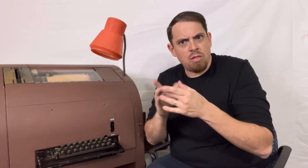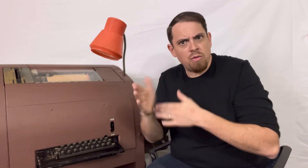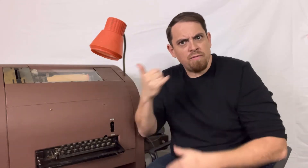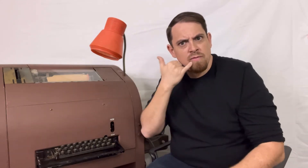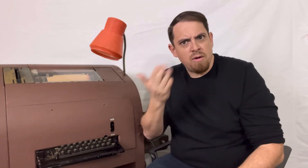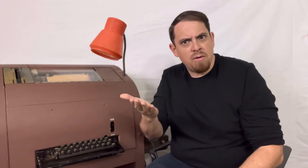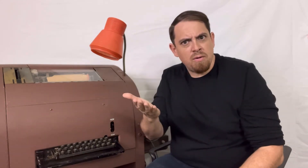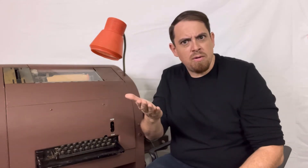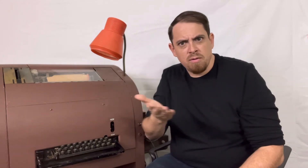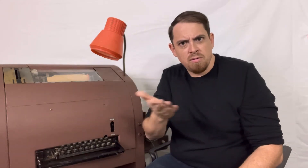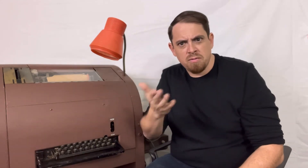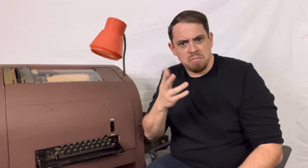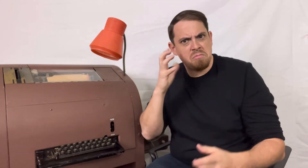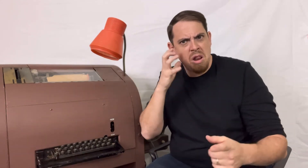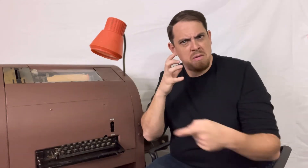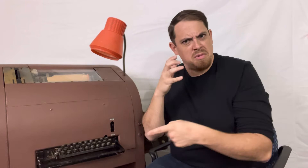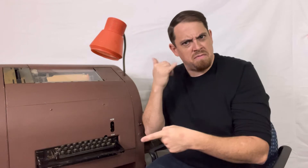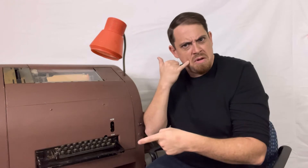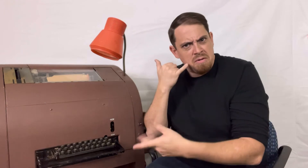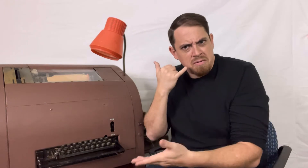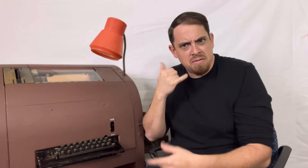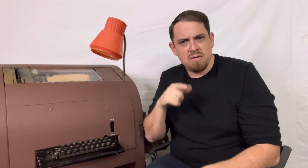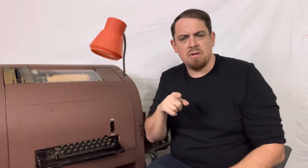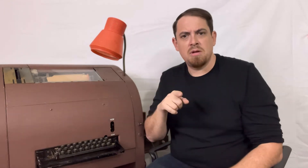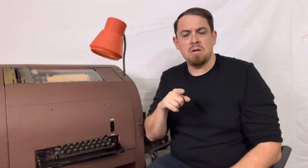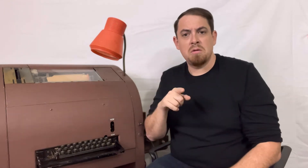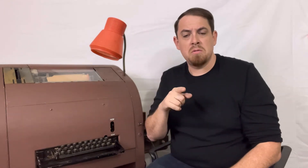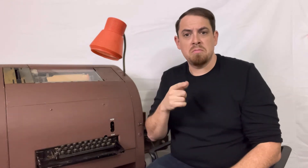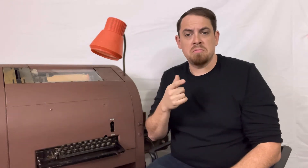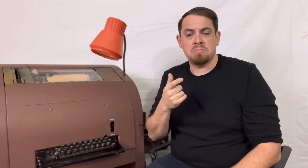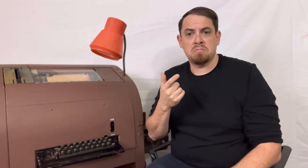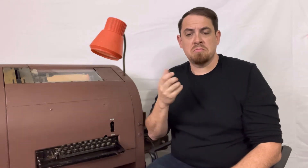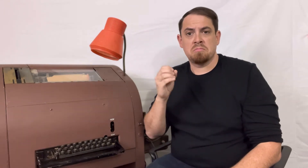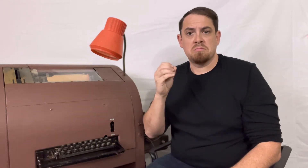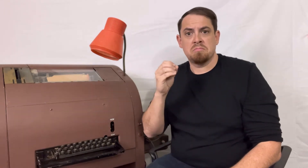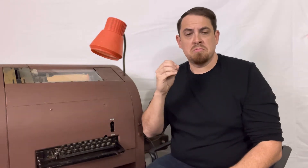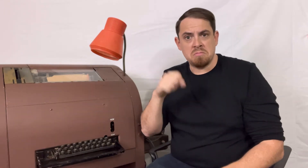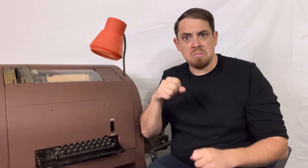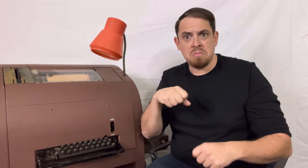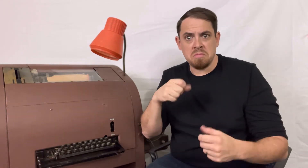Bob about possibly pairing it with the current telephone technology. Bob agreed to try this.